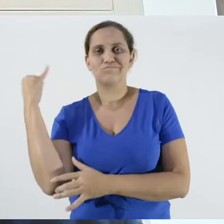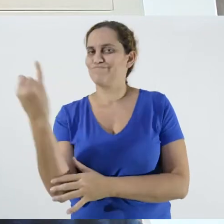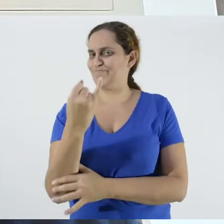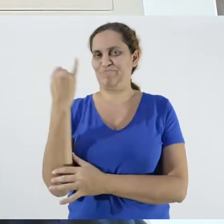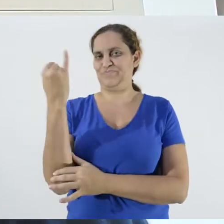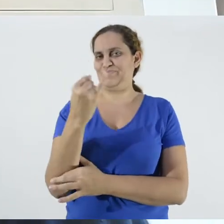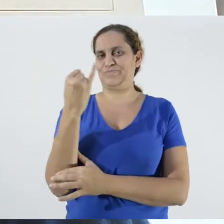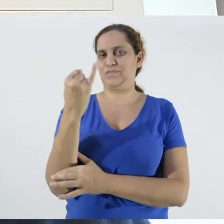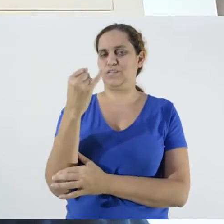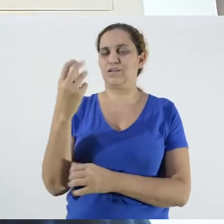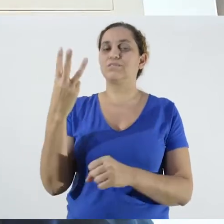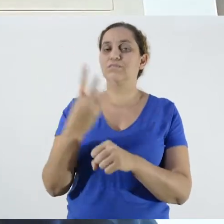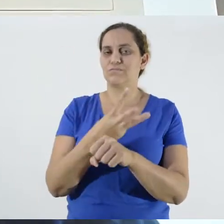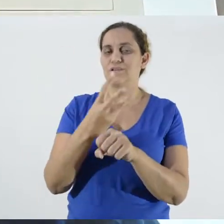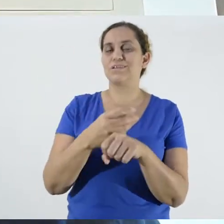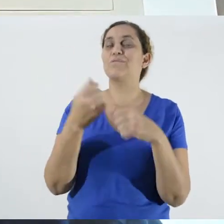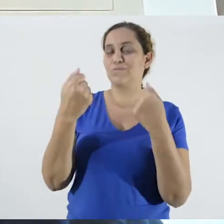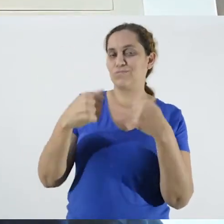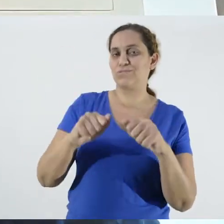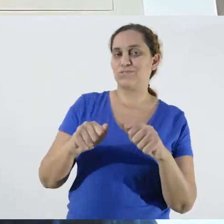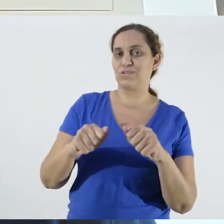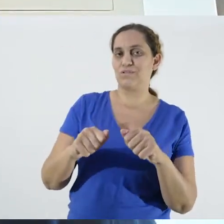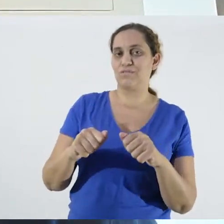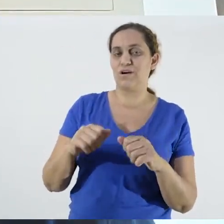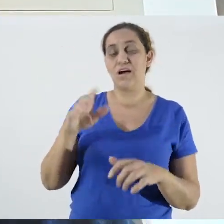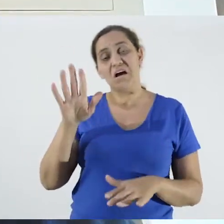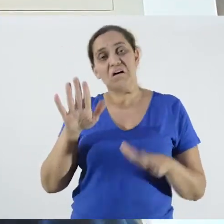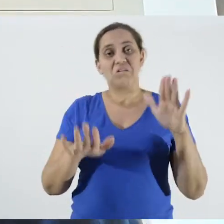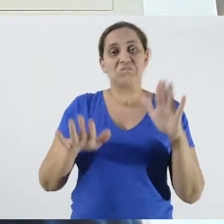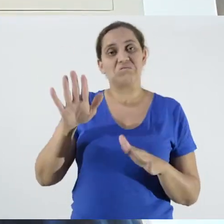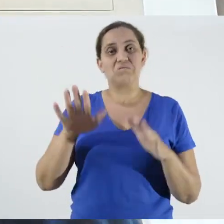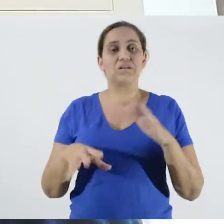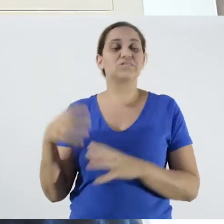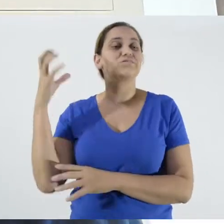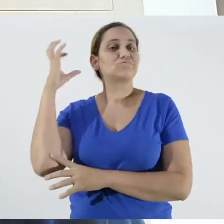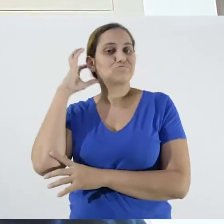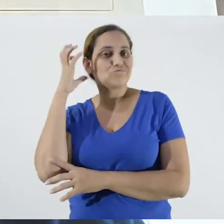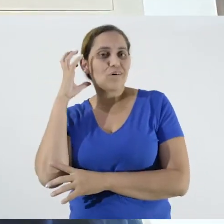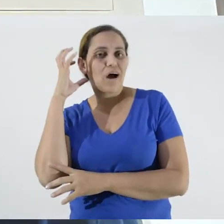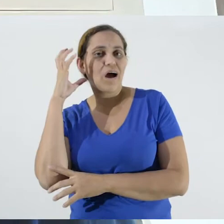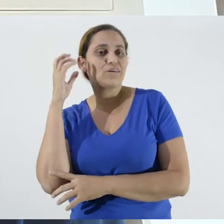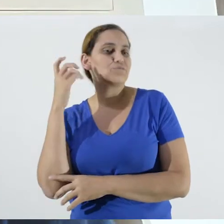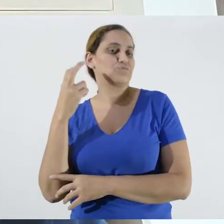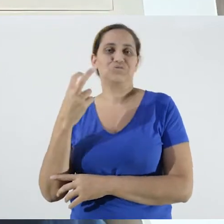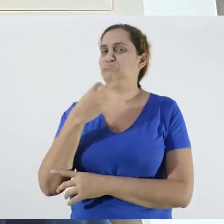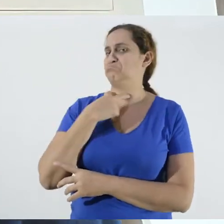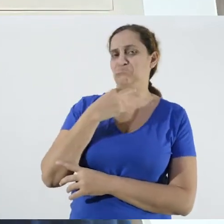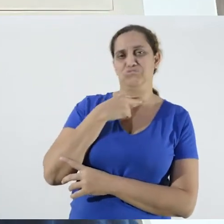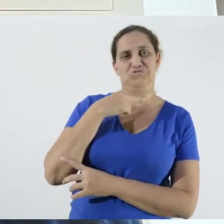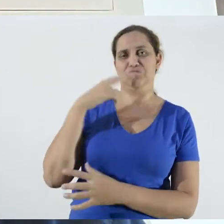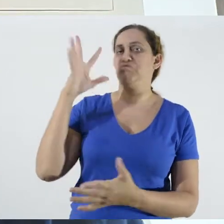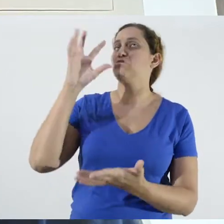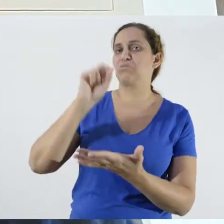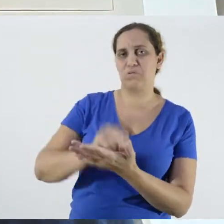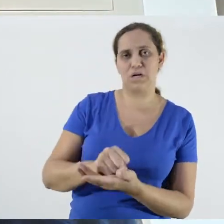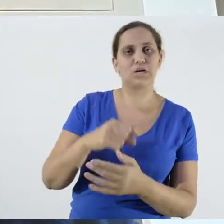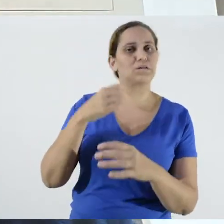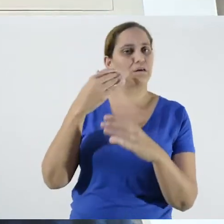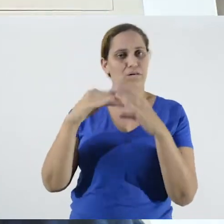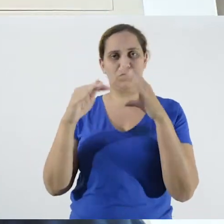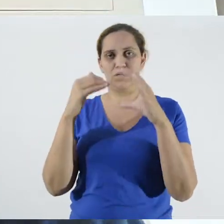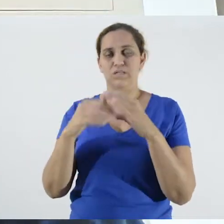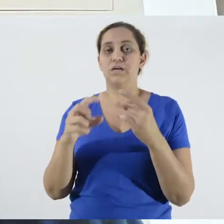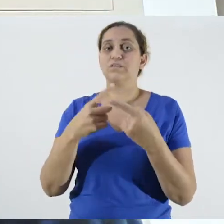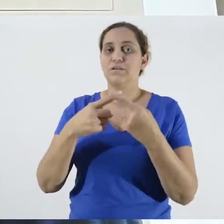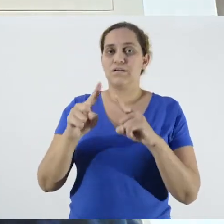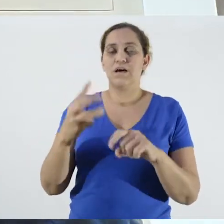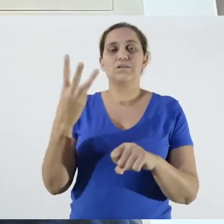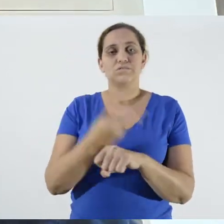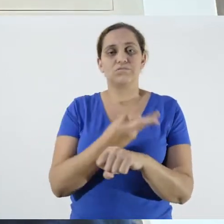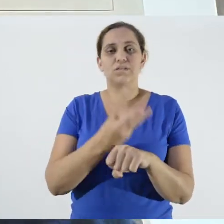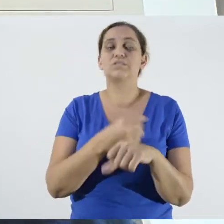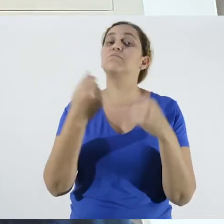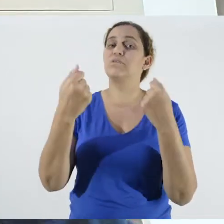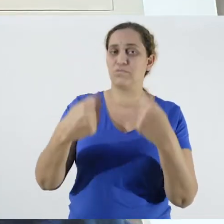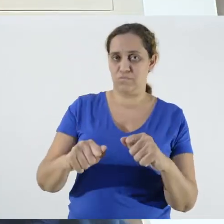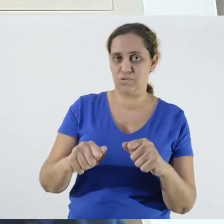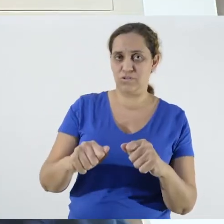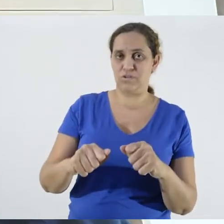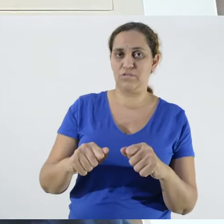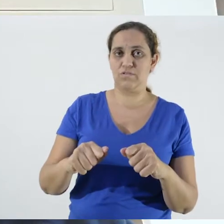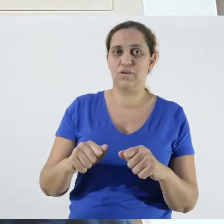which perhaps could not be done on the radio.